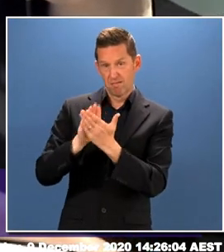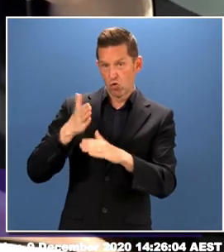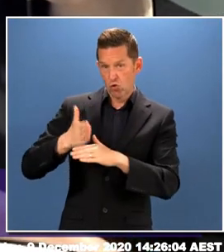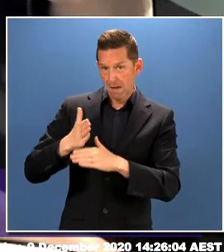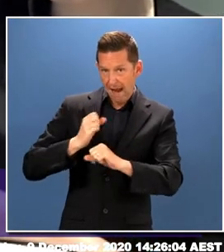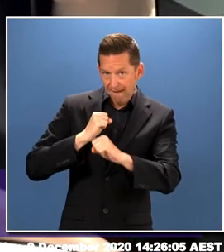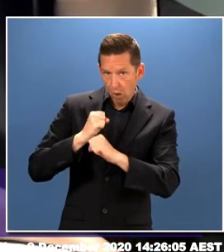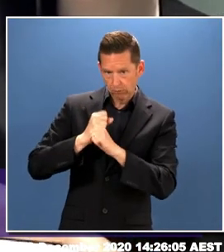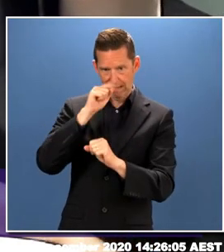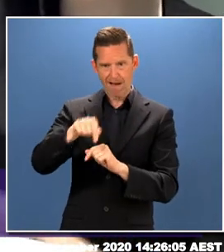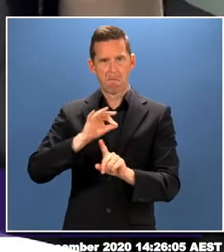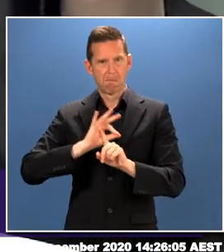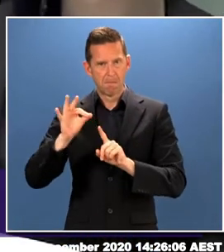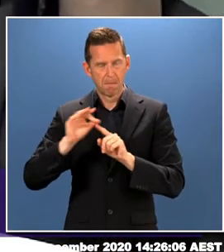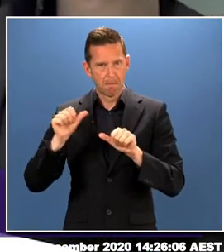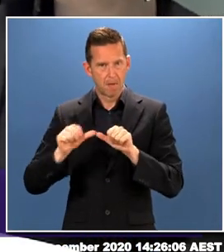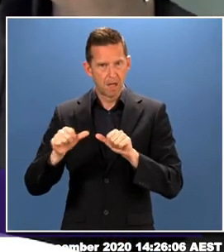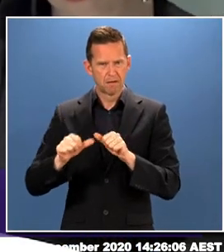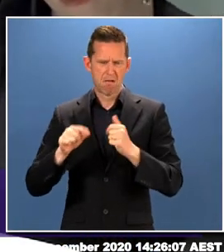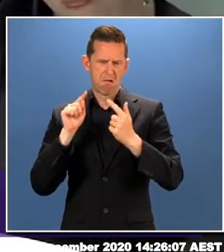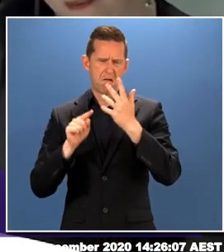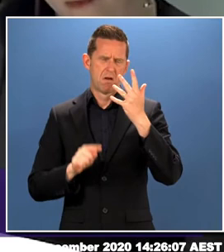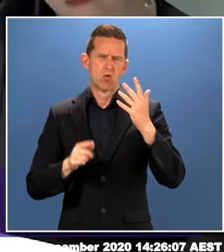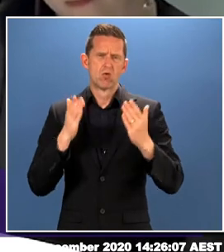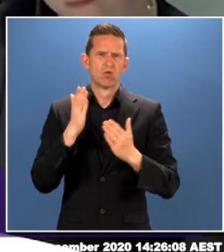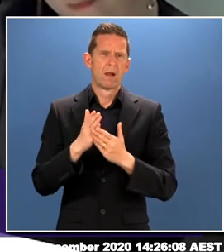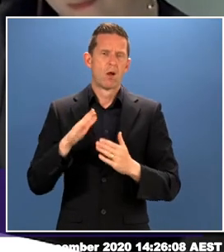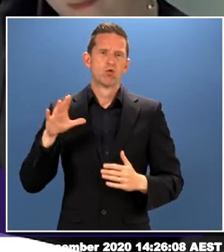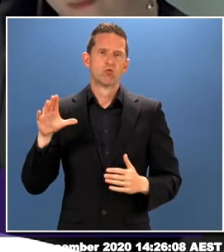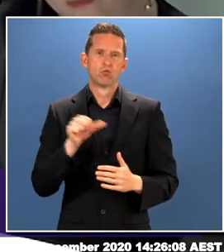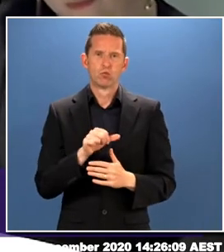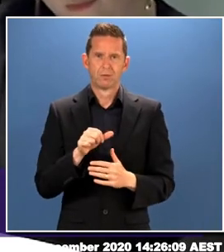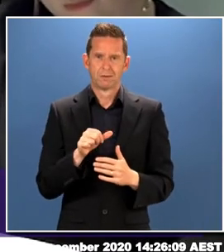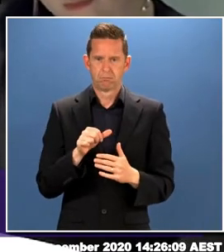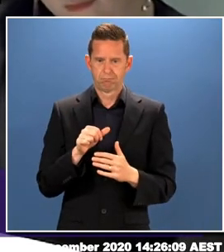range of things that really should have been enveloped as best practice